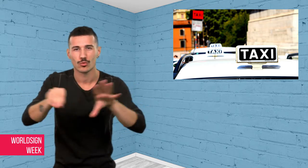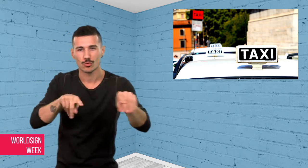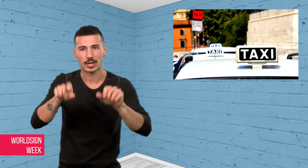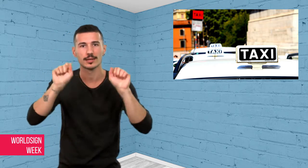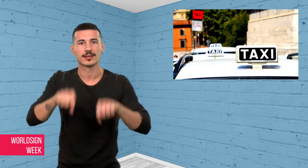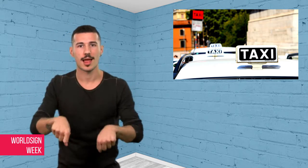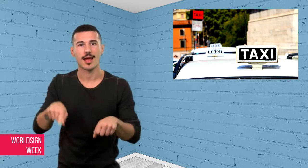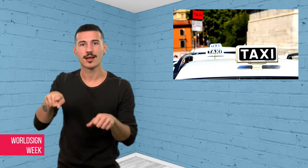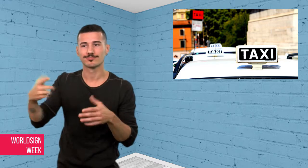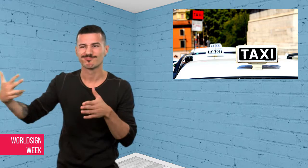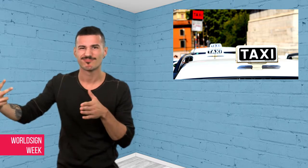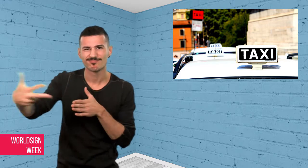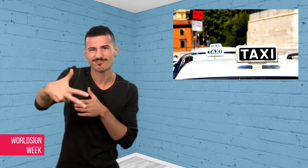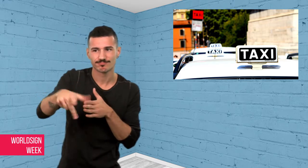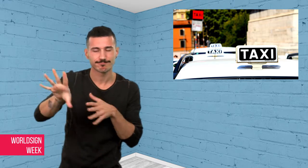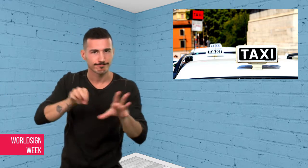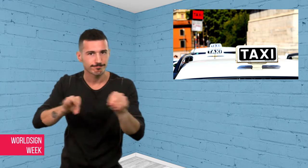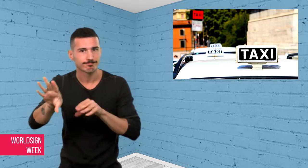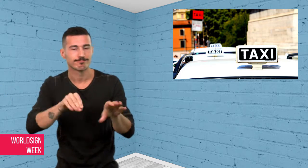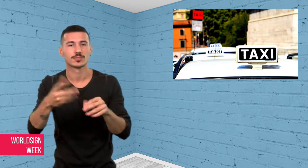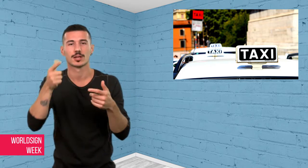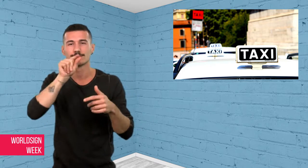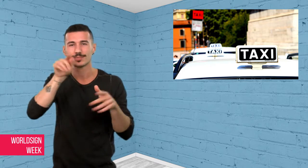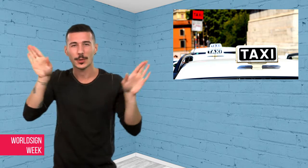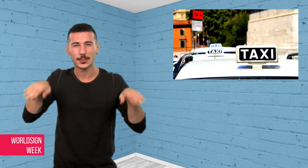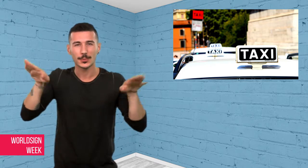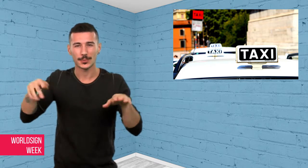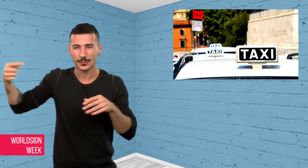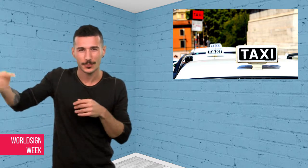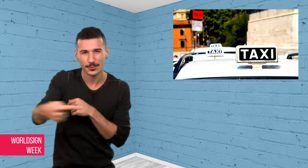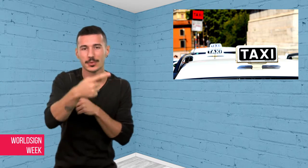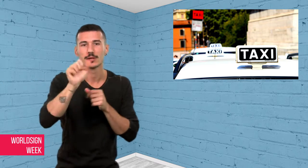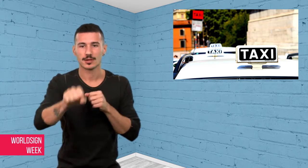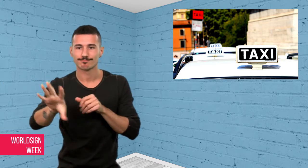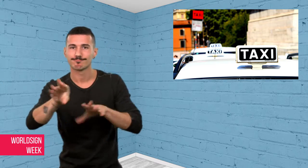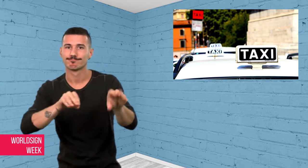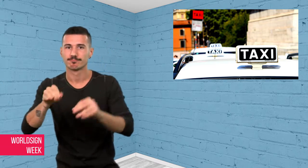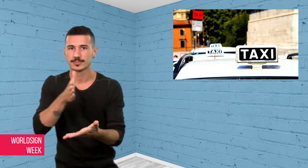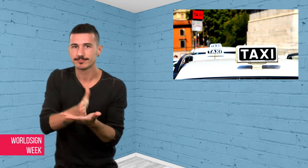But she realized the car could see all